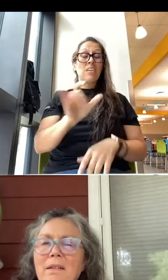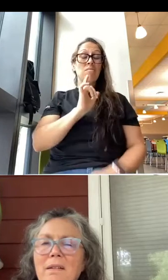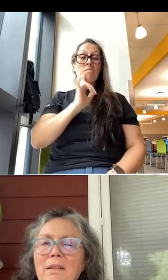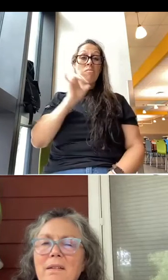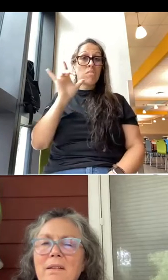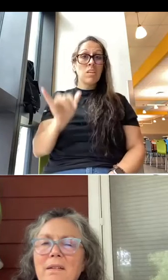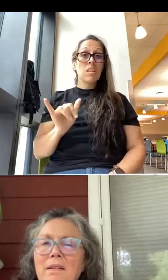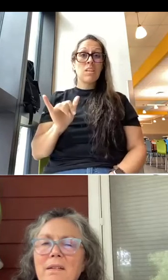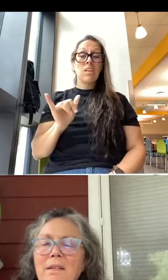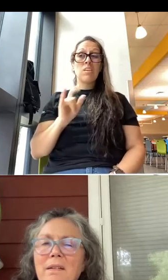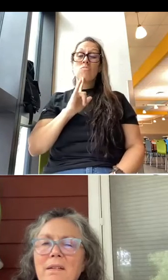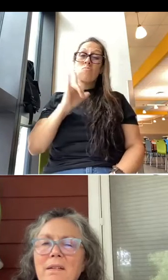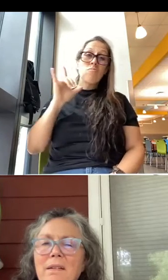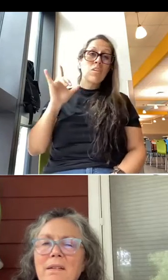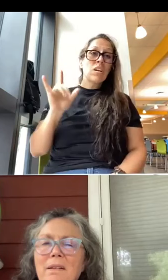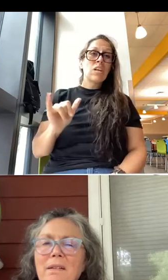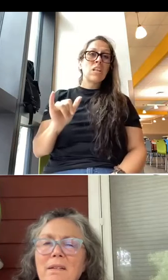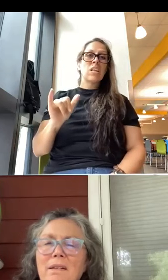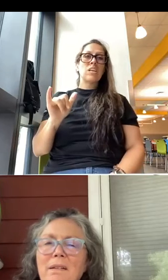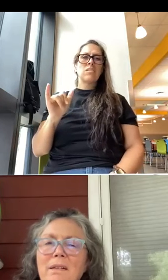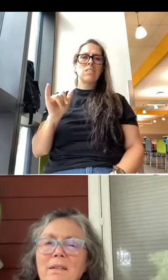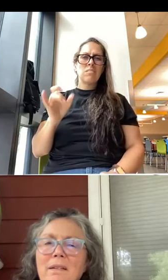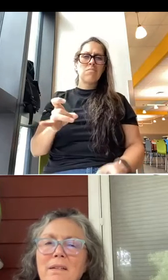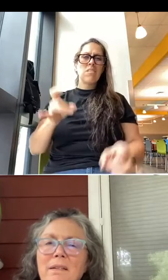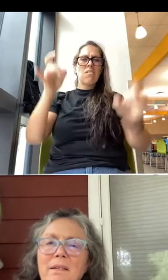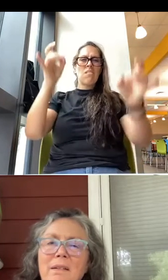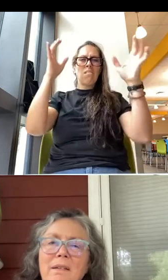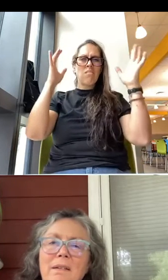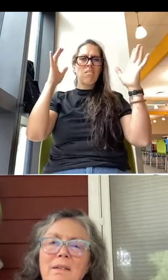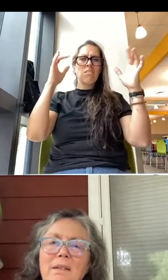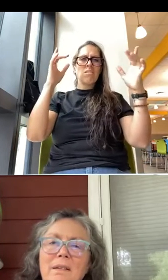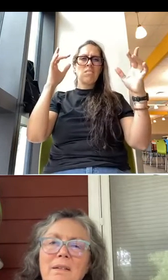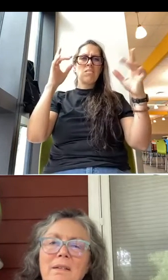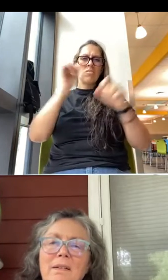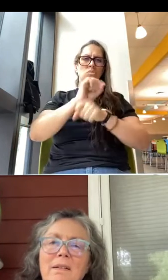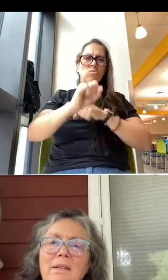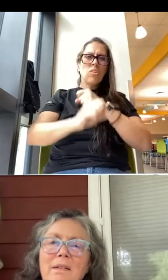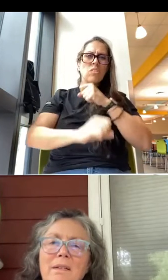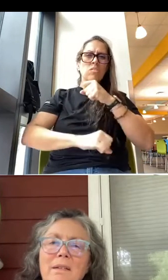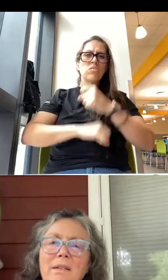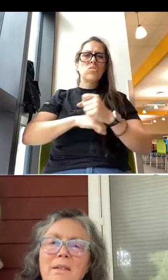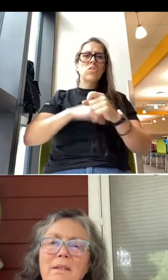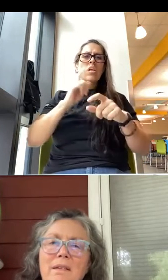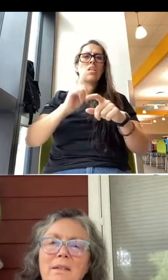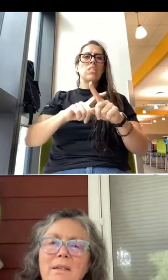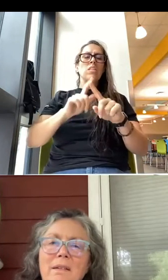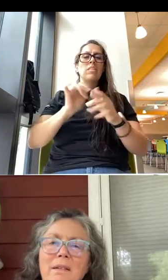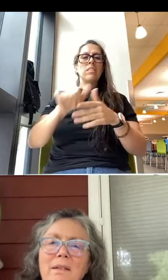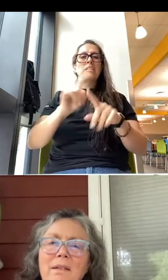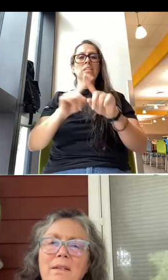uh tyrannically structure a lot of the dialogues, and even social relationships